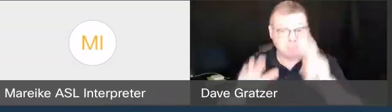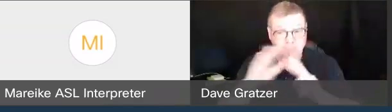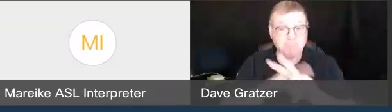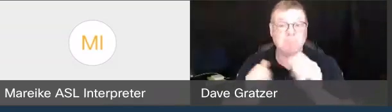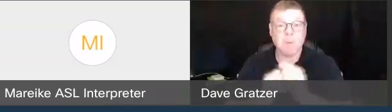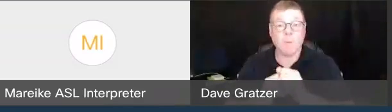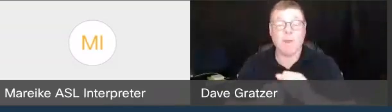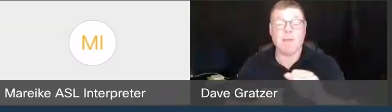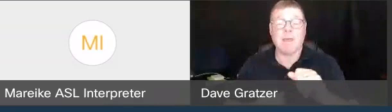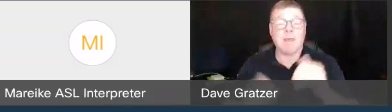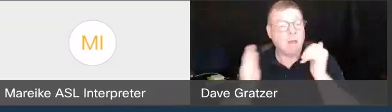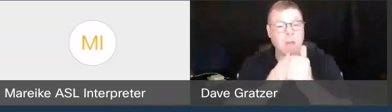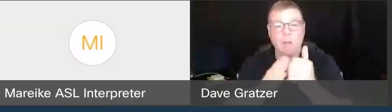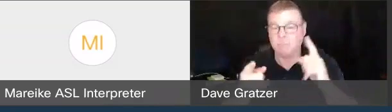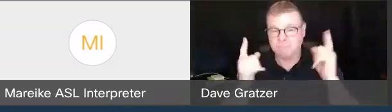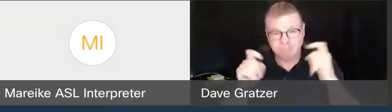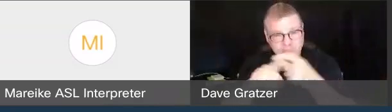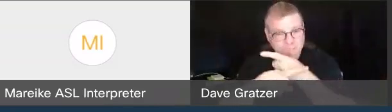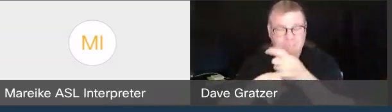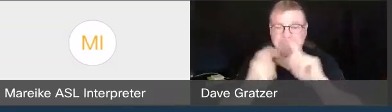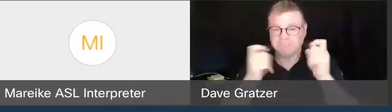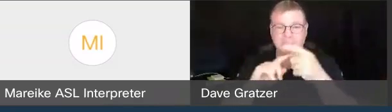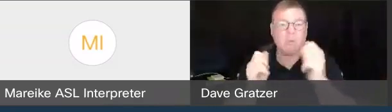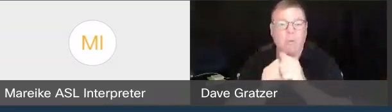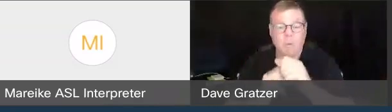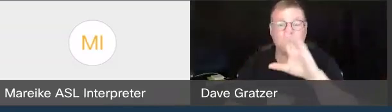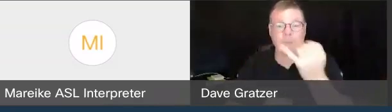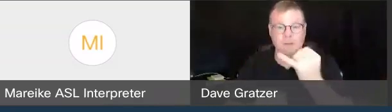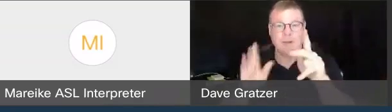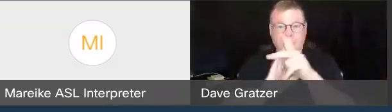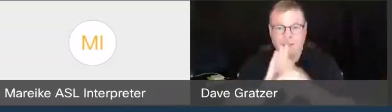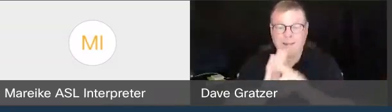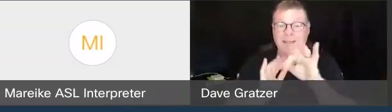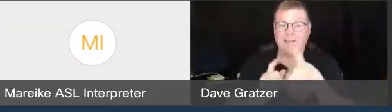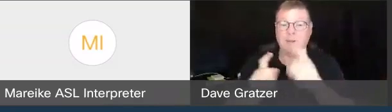often closely intertwined with criminal justice policies. So if you tweak city ordinances around